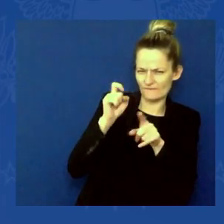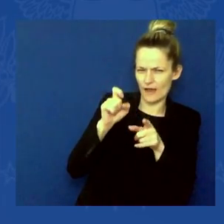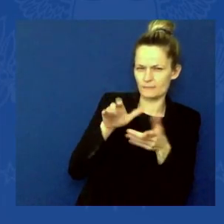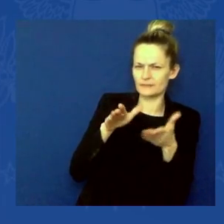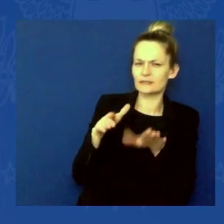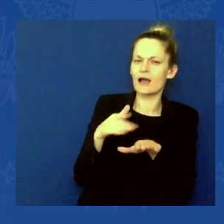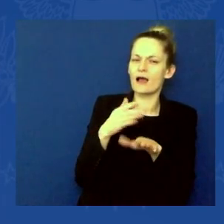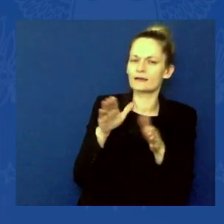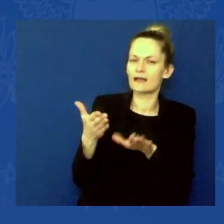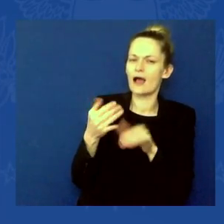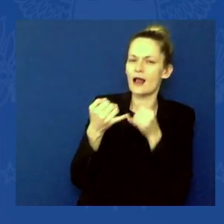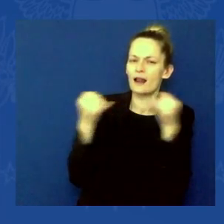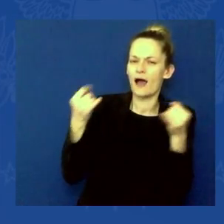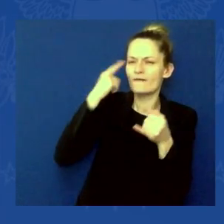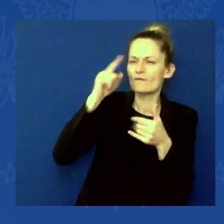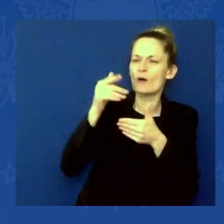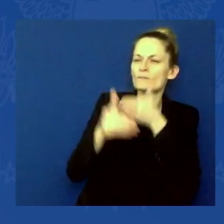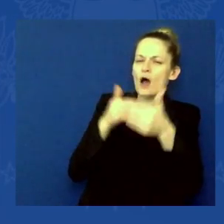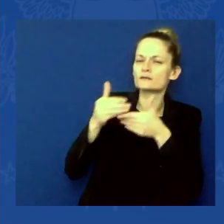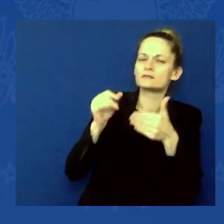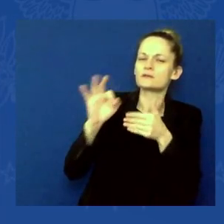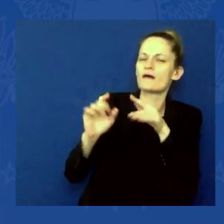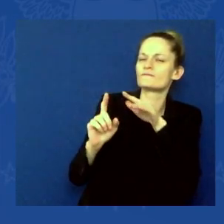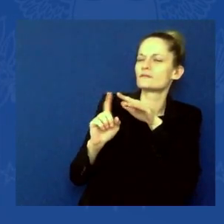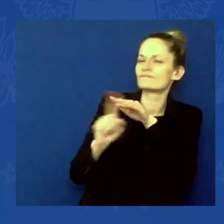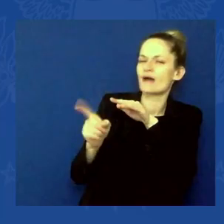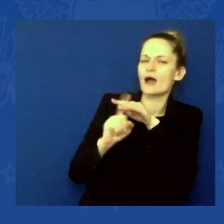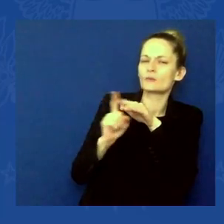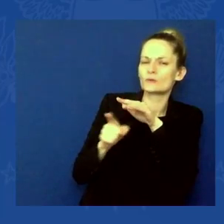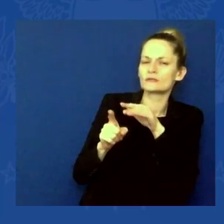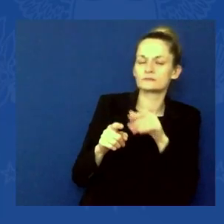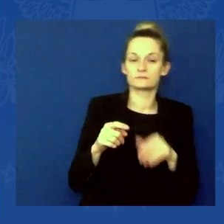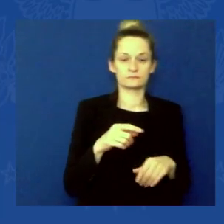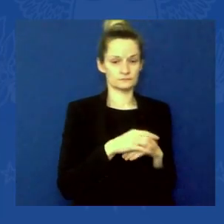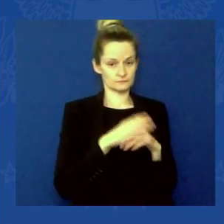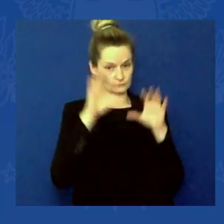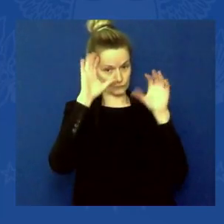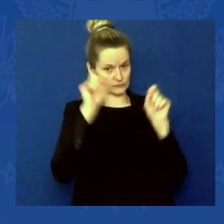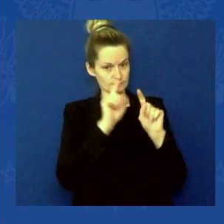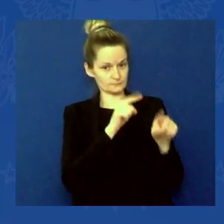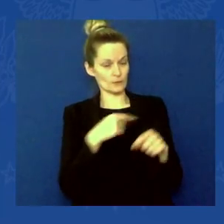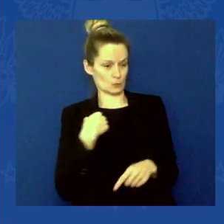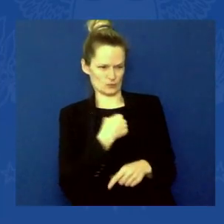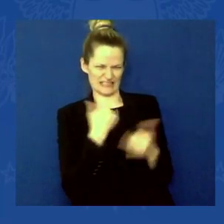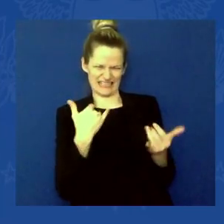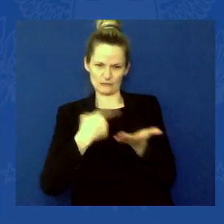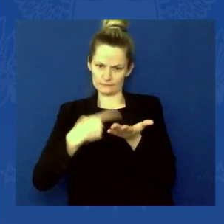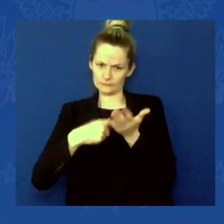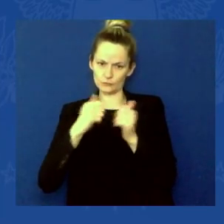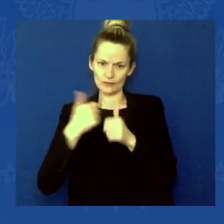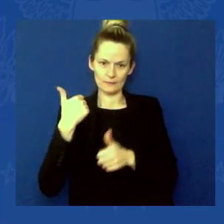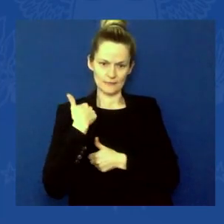The President: There's discussions going on among us and the military about extending. Our hope is we will not have to extend,